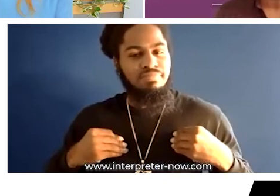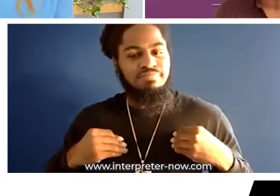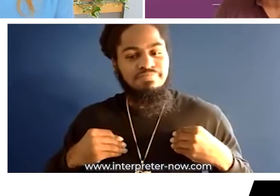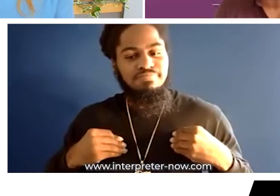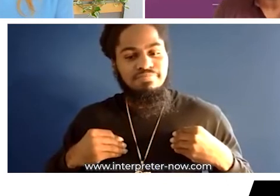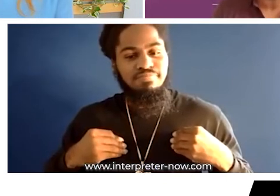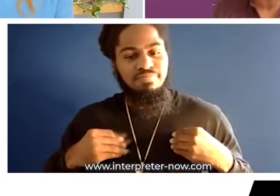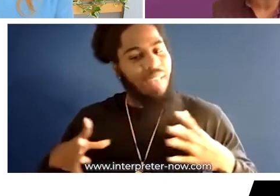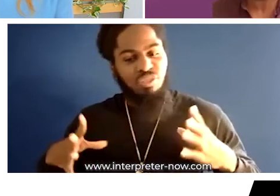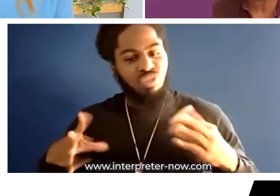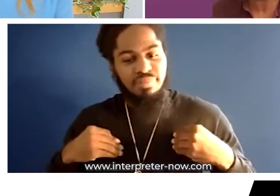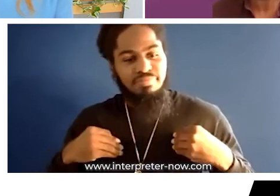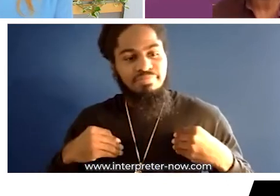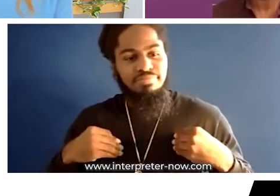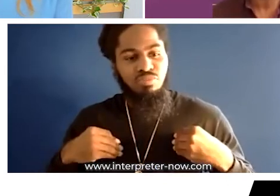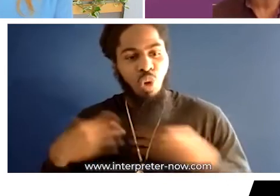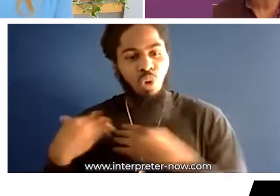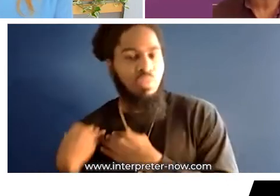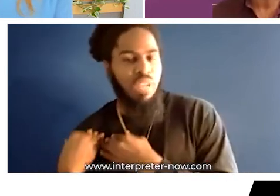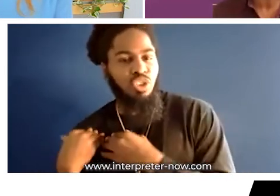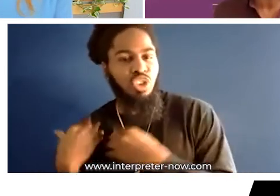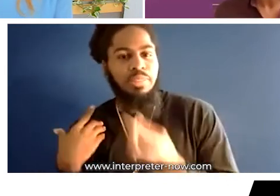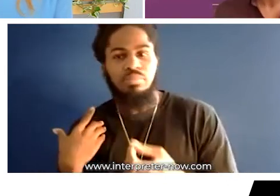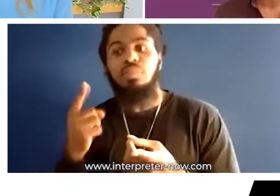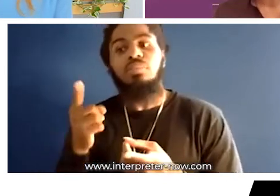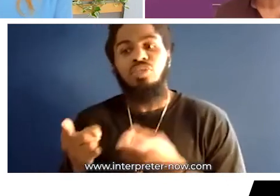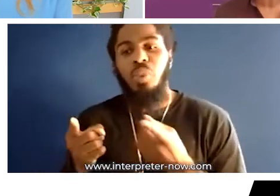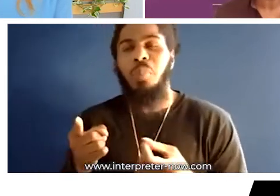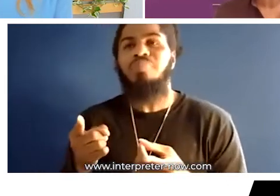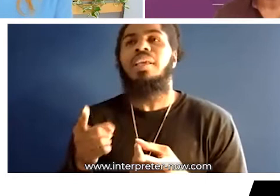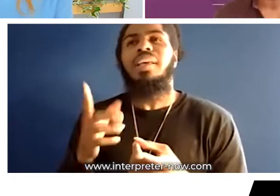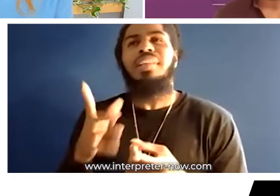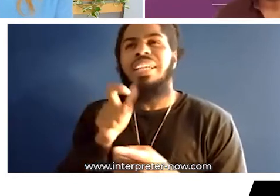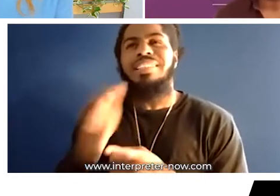Well, I don't know what I don't know. I just used that language a moment ago, but still, not knowing what we don't know does